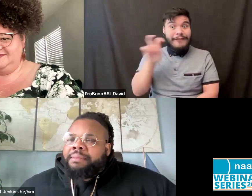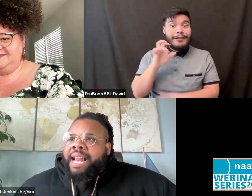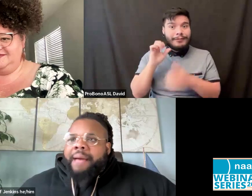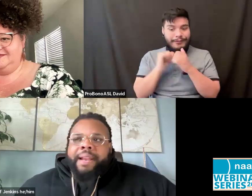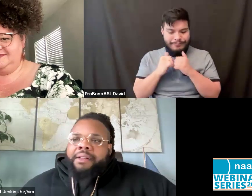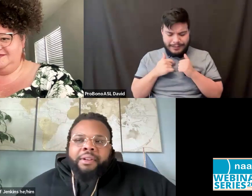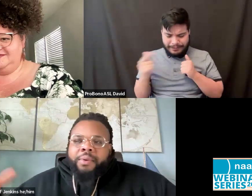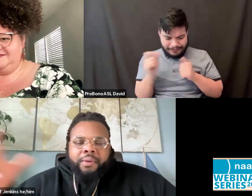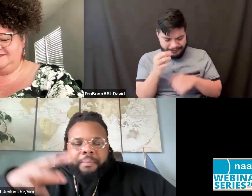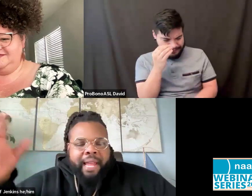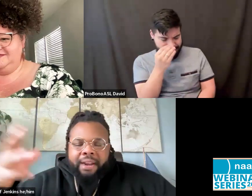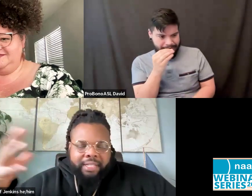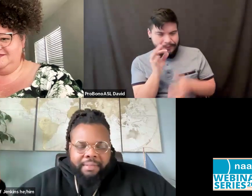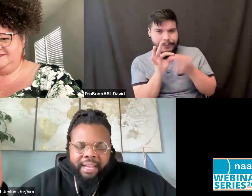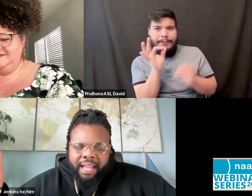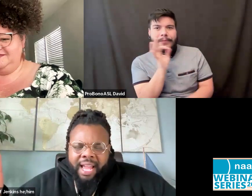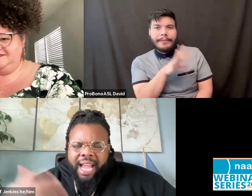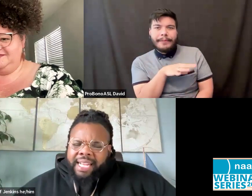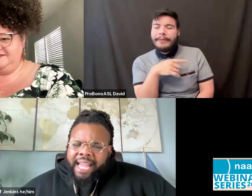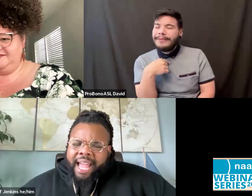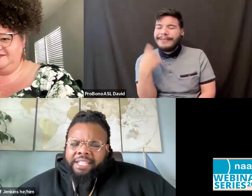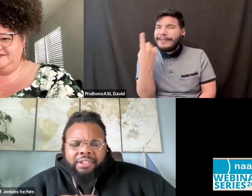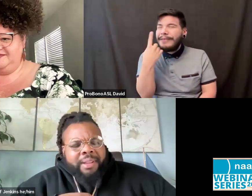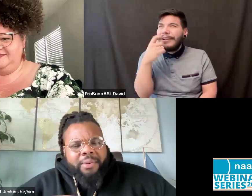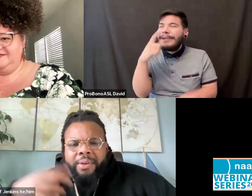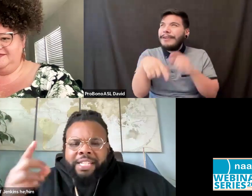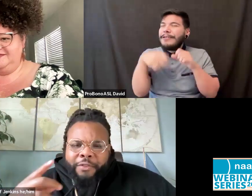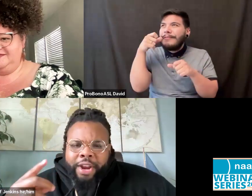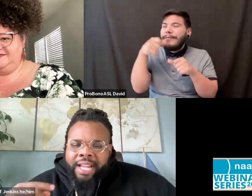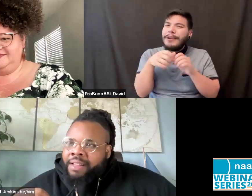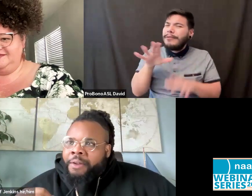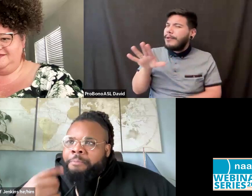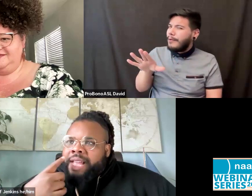Something happened. I don't know. We were on a plane or something. And I say, Hey, excuse me. Quick question for you.